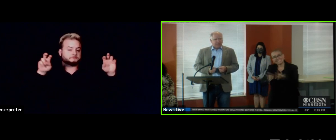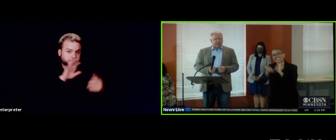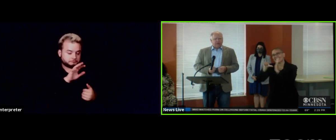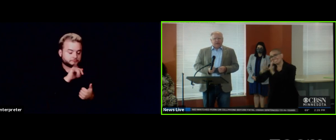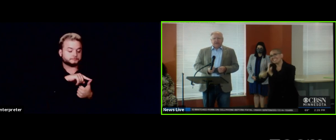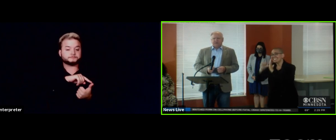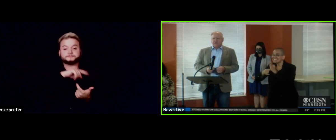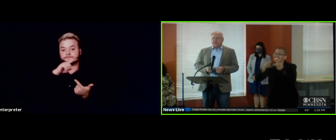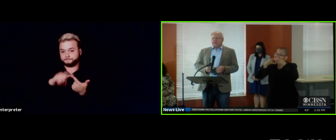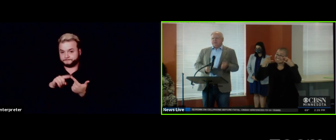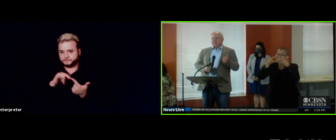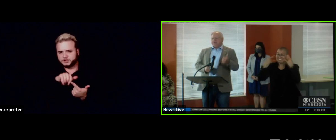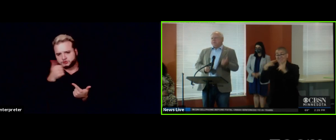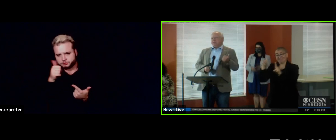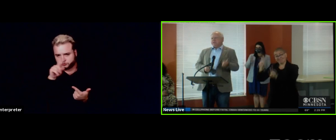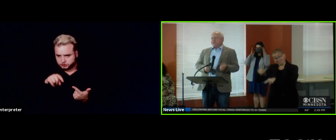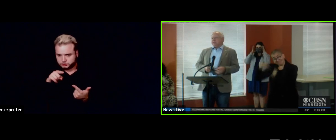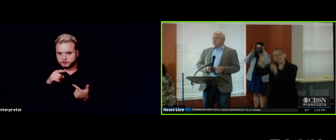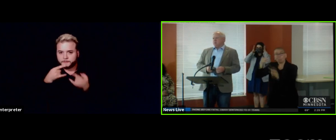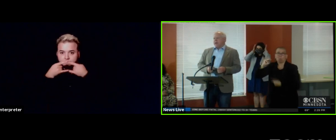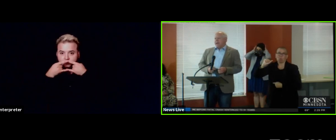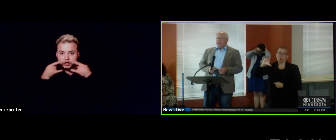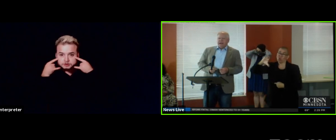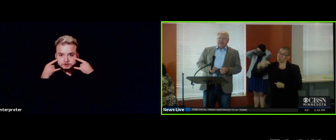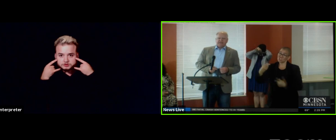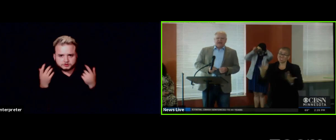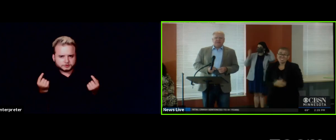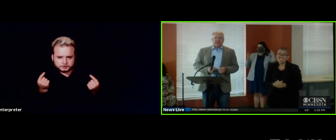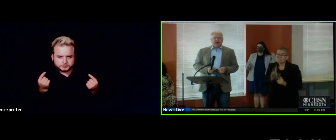trying to understand that this is the cheapest, the easiest way, and the science behind it